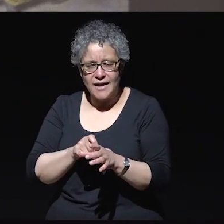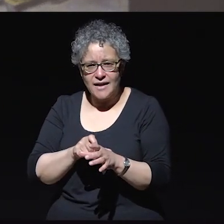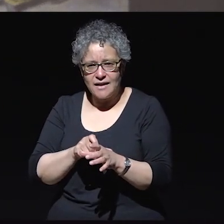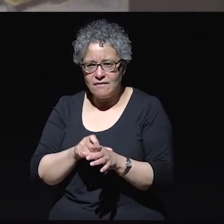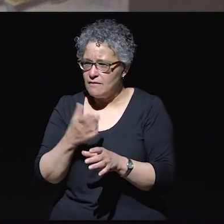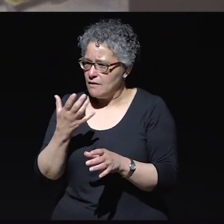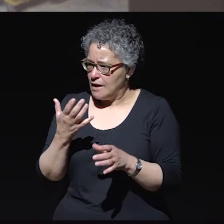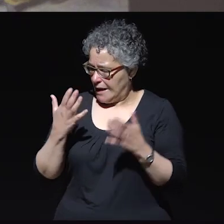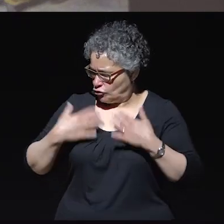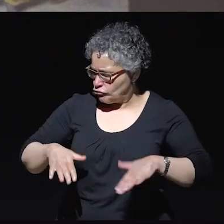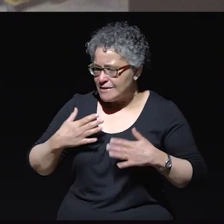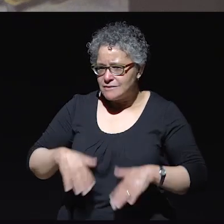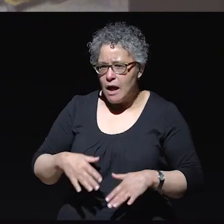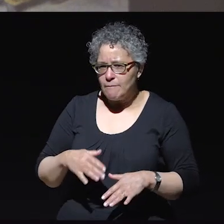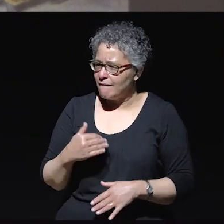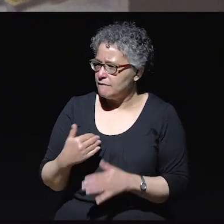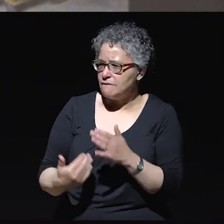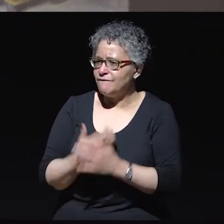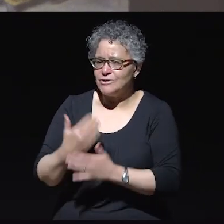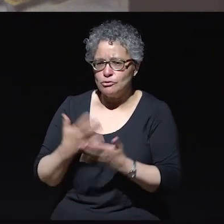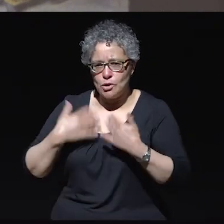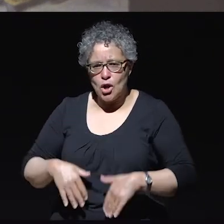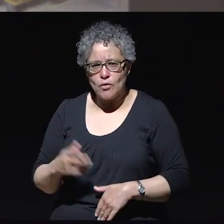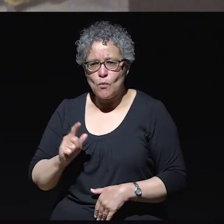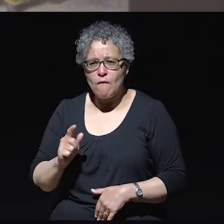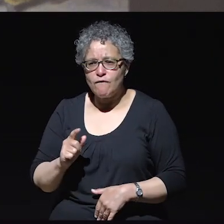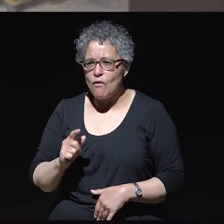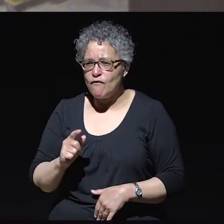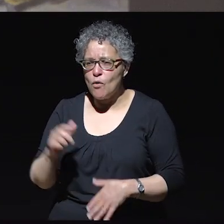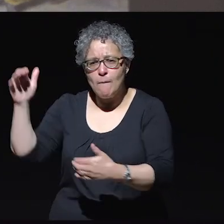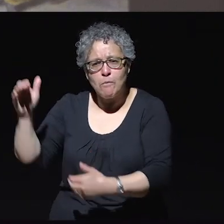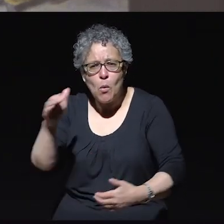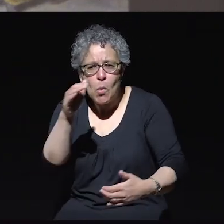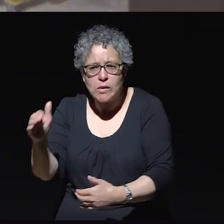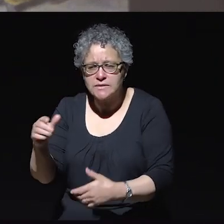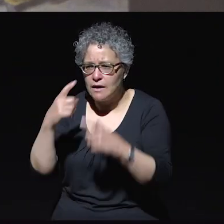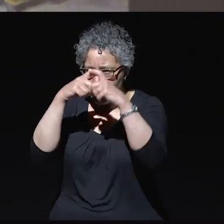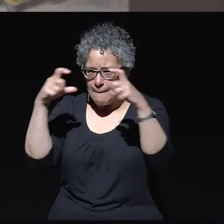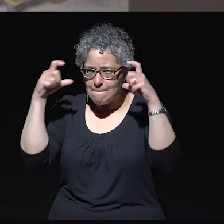and other forms of entertainment in the 18th century, but also that the act of painting, the artist painting,